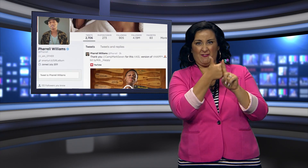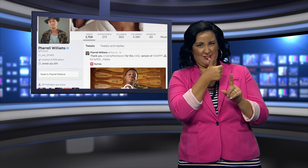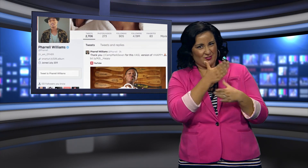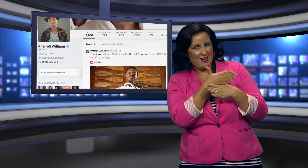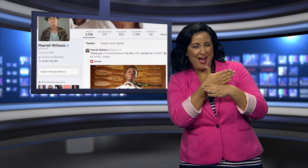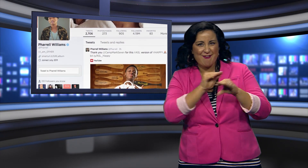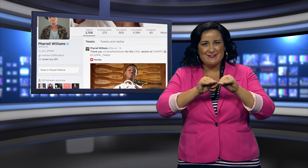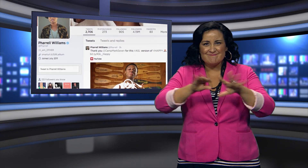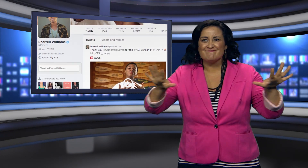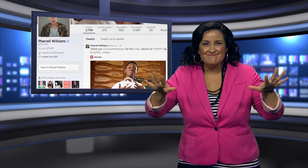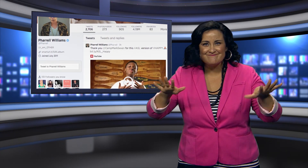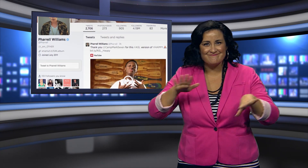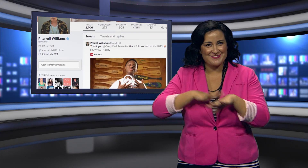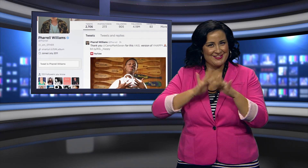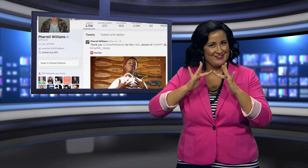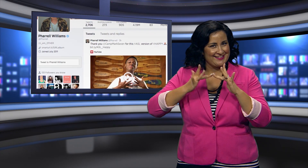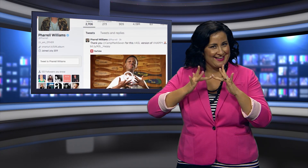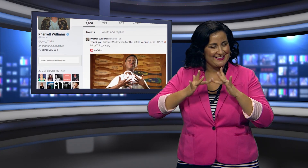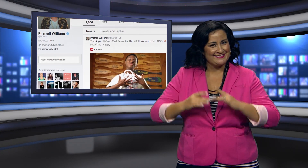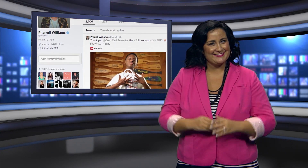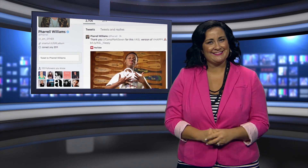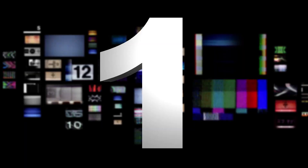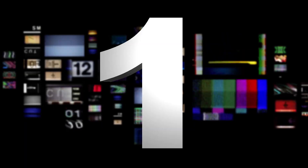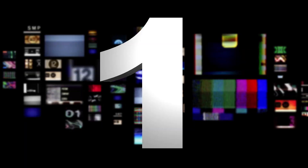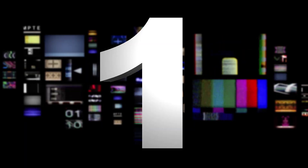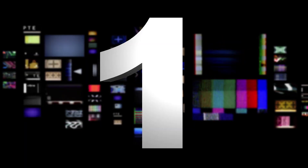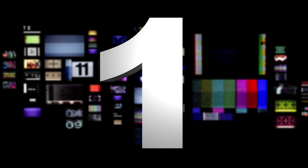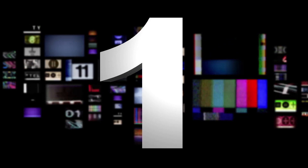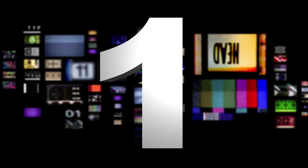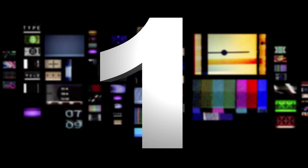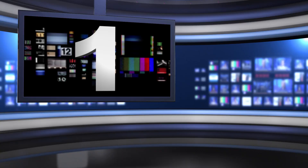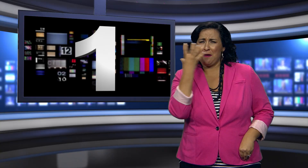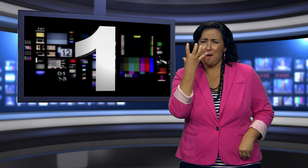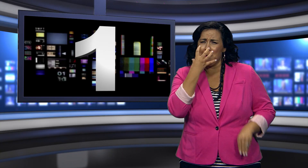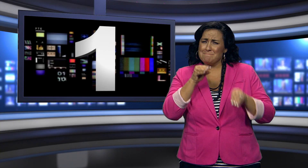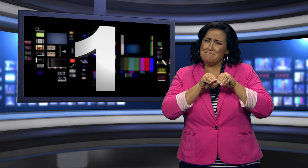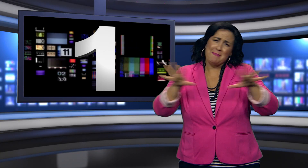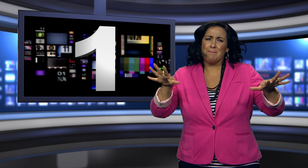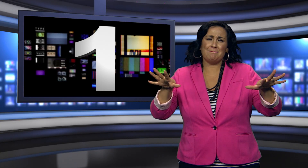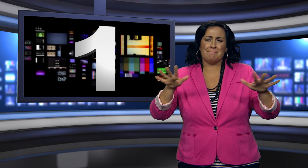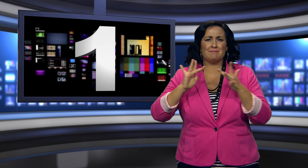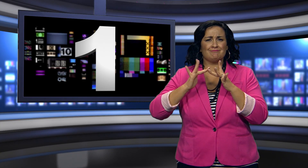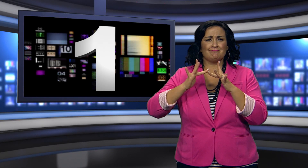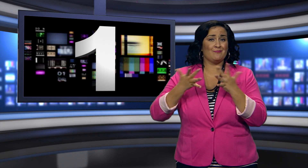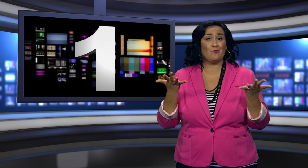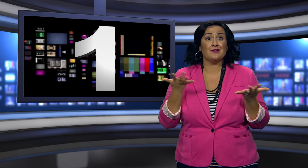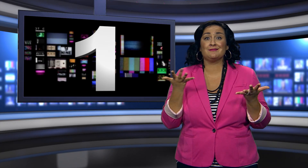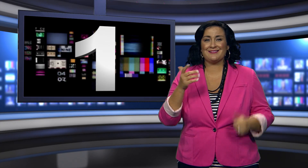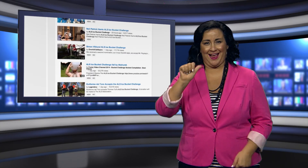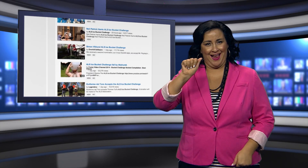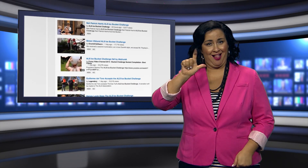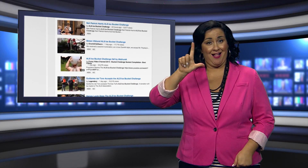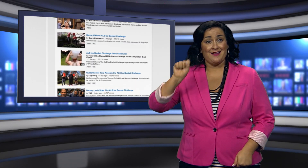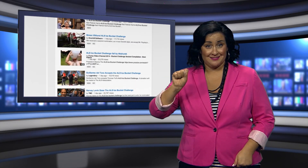the video on twitter himself. Number 1: The ALS Ice Bucket Challenge takes the number